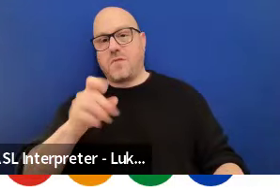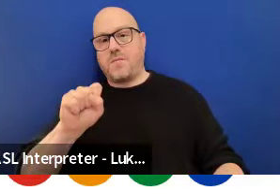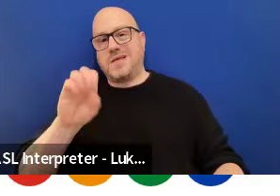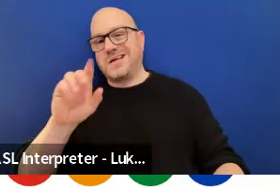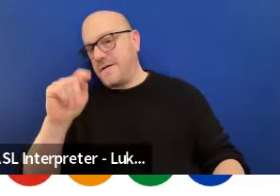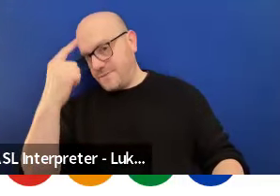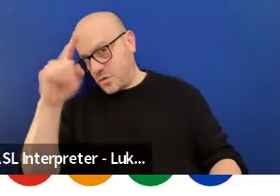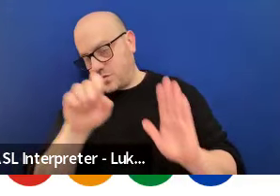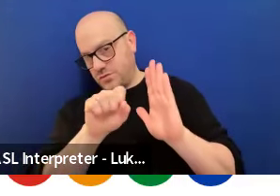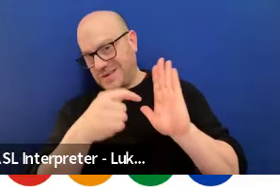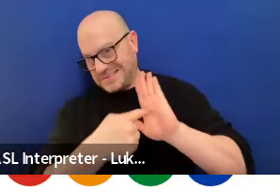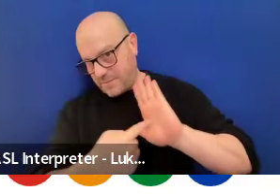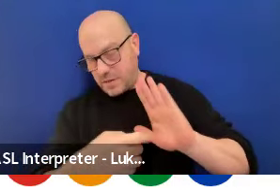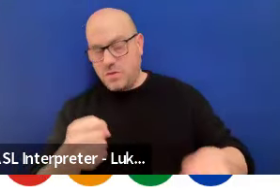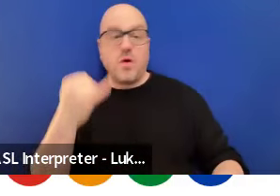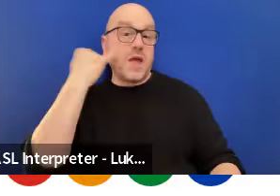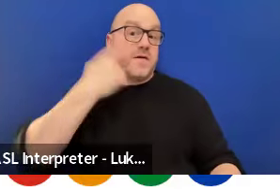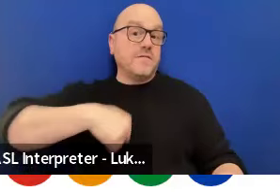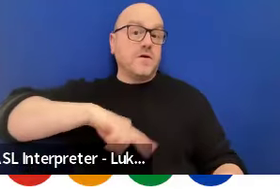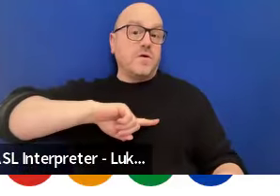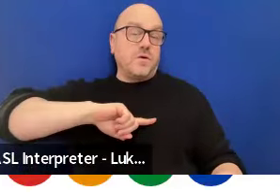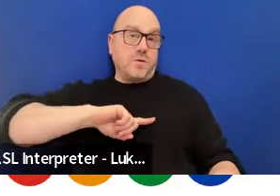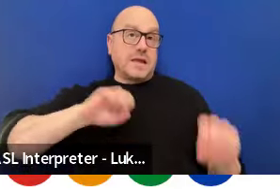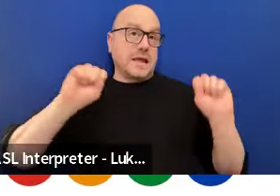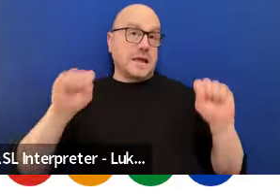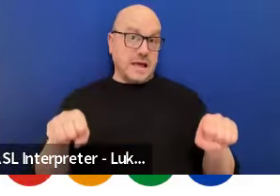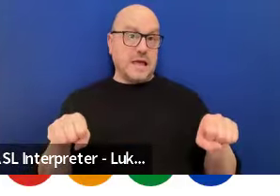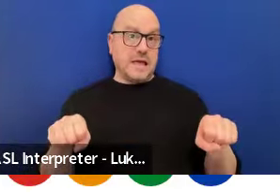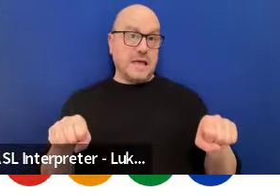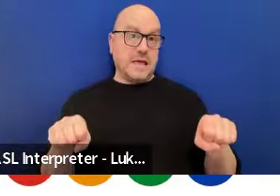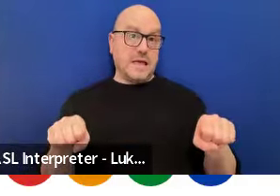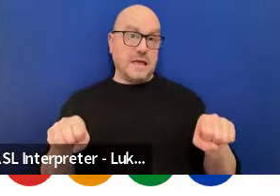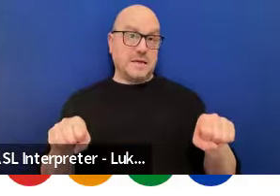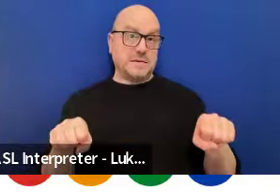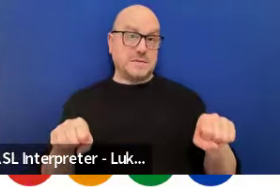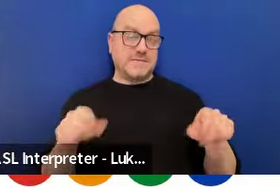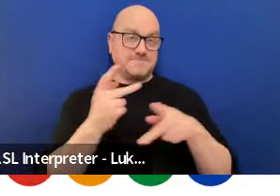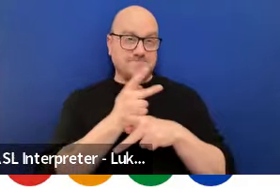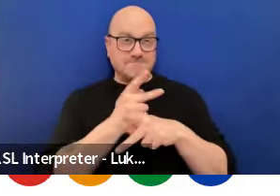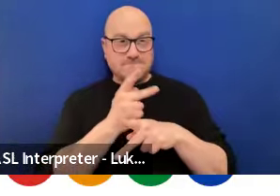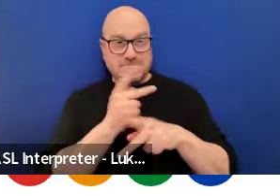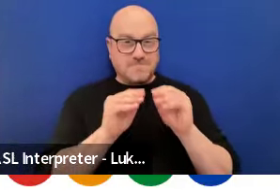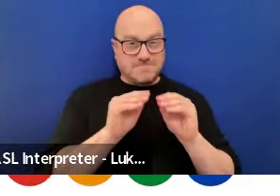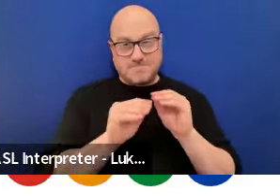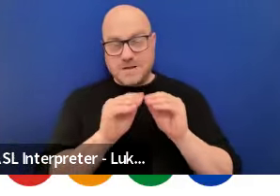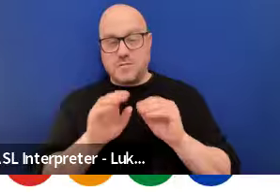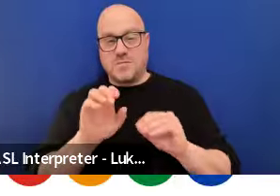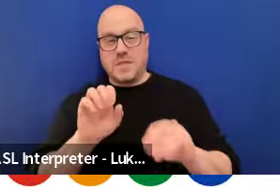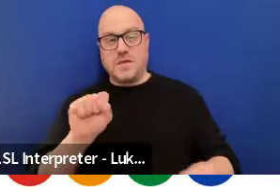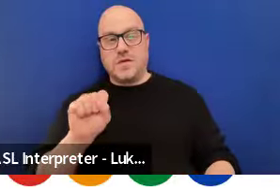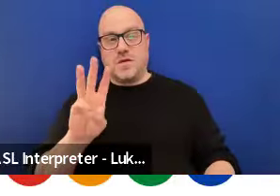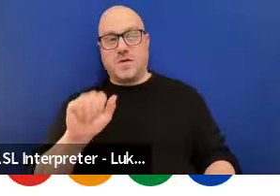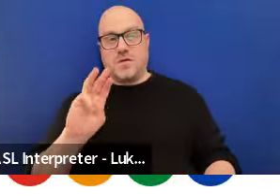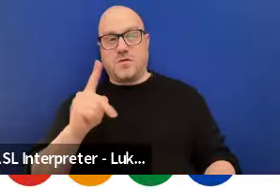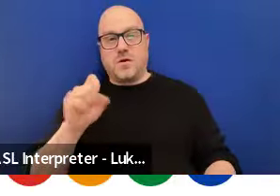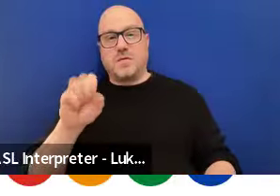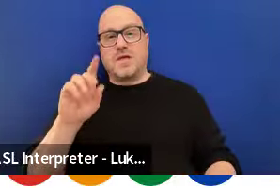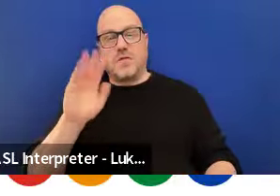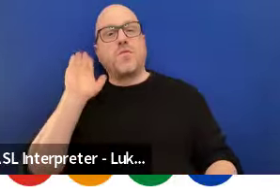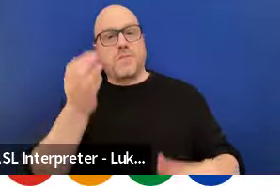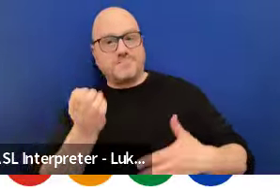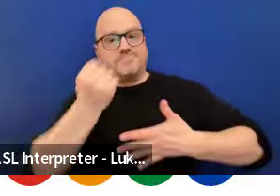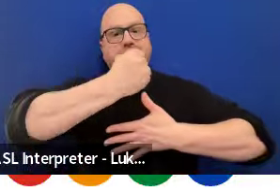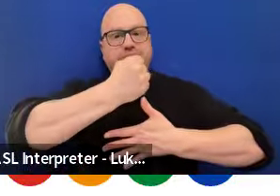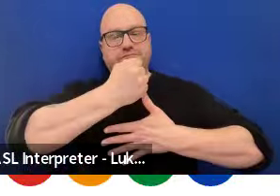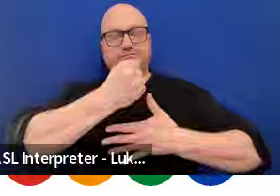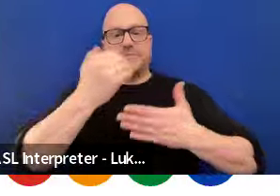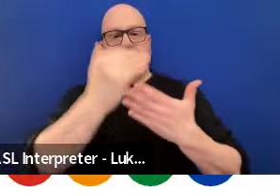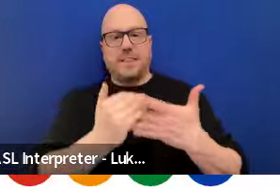LIKE SWAMPSCOTT, FOR EXAMPLE.